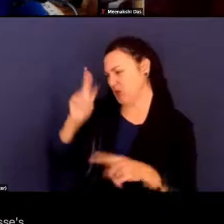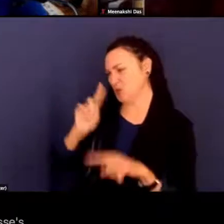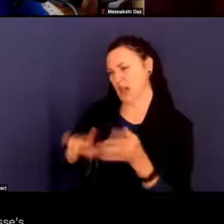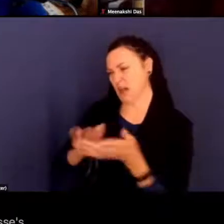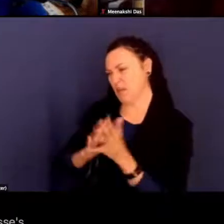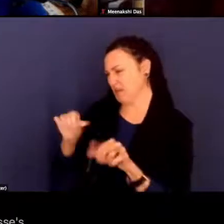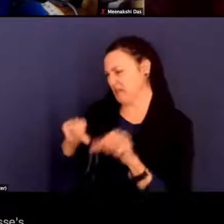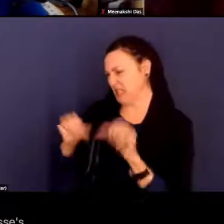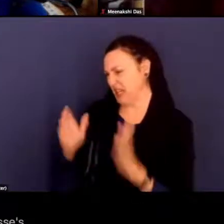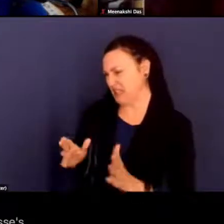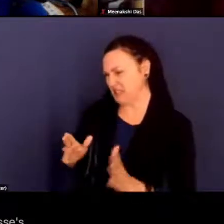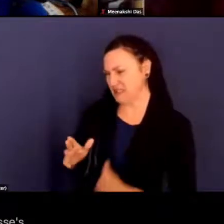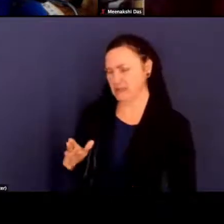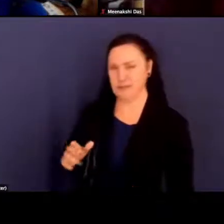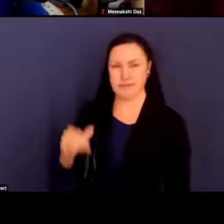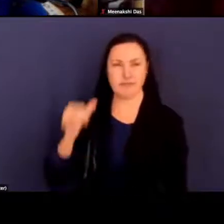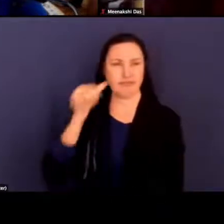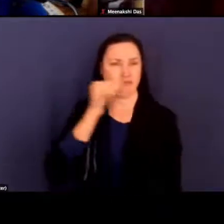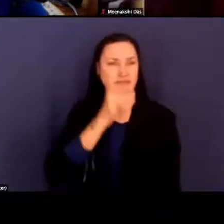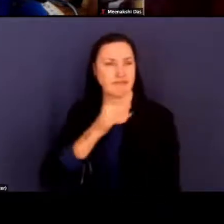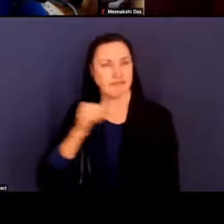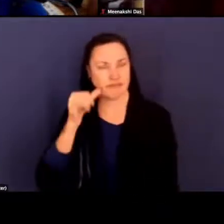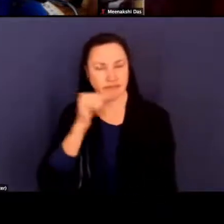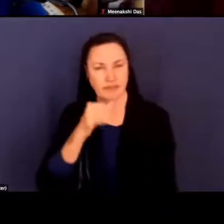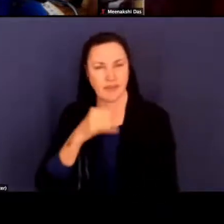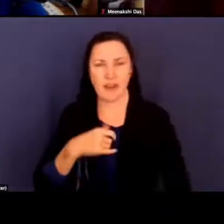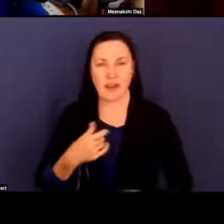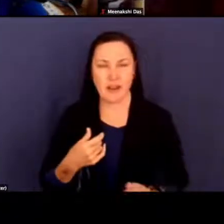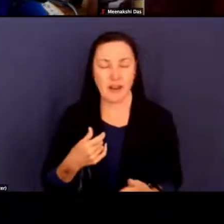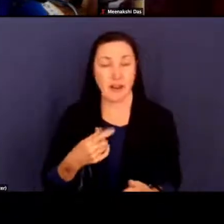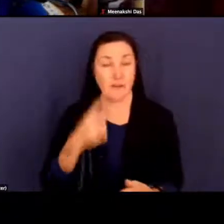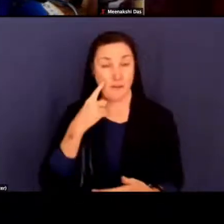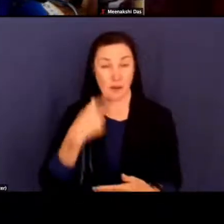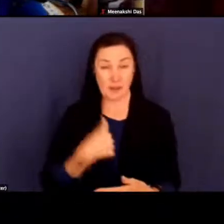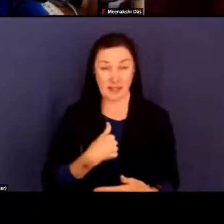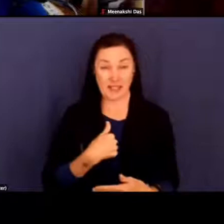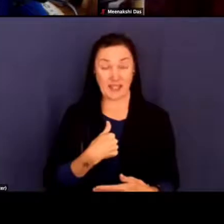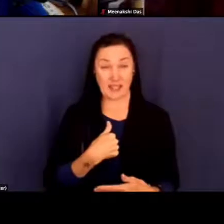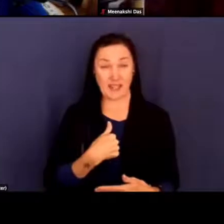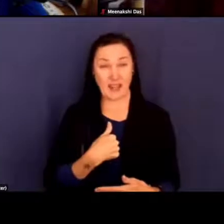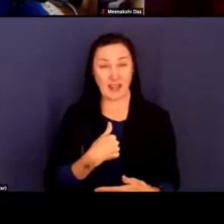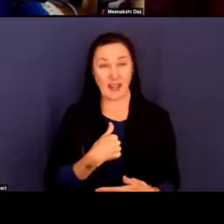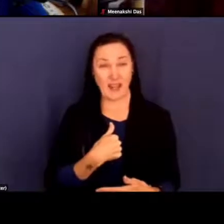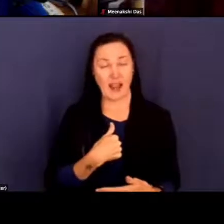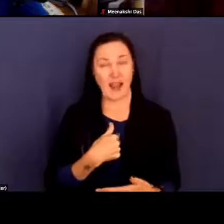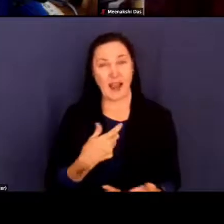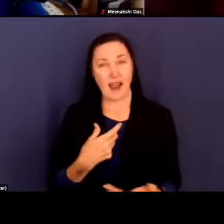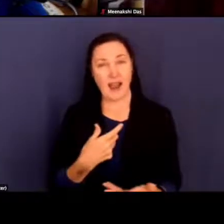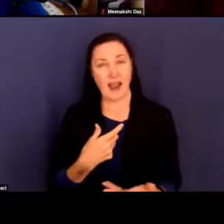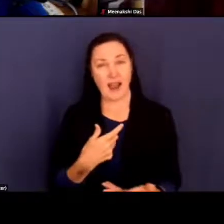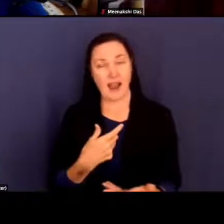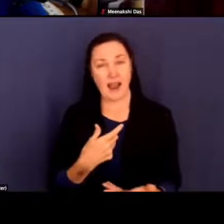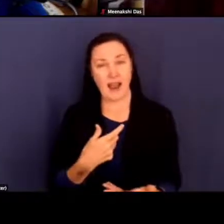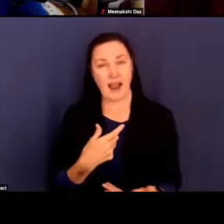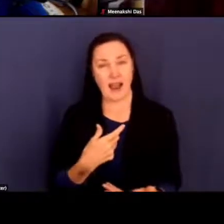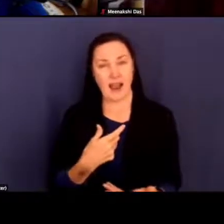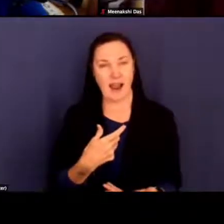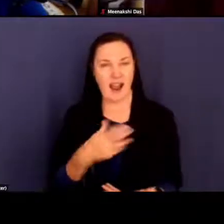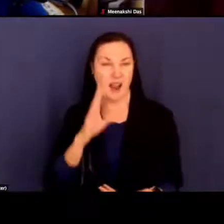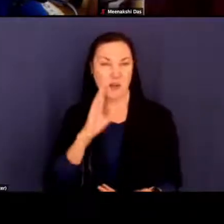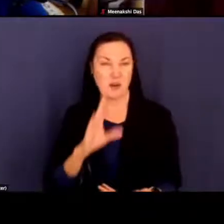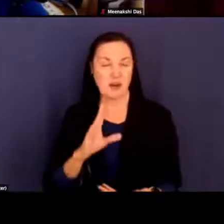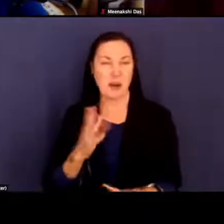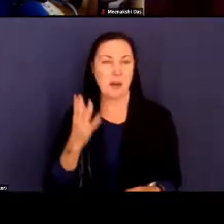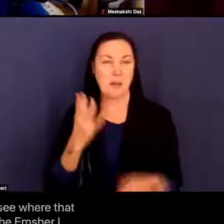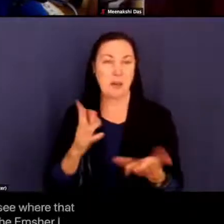from and stem from. For the whiteboard I would always bug them because I would sit up front and